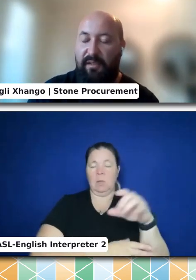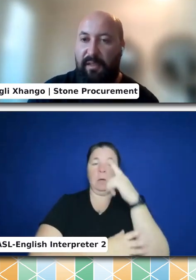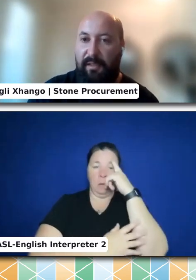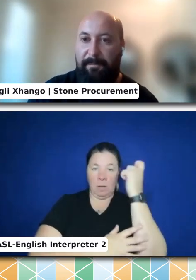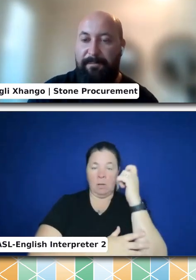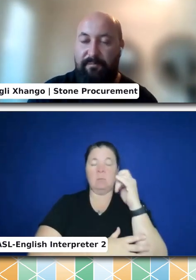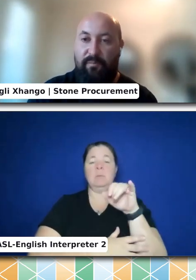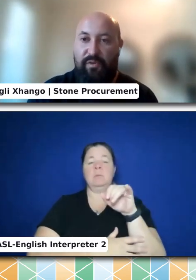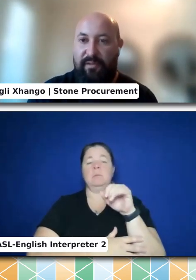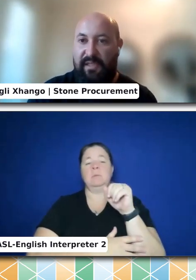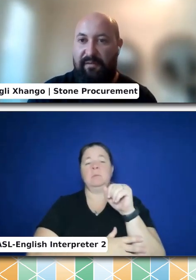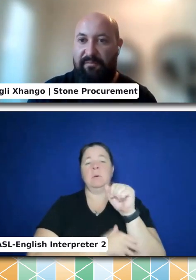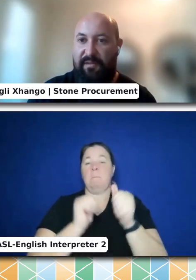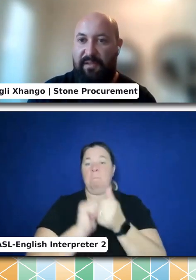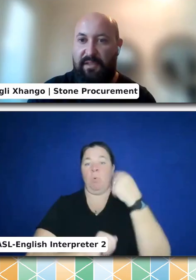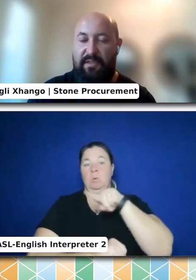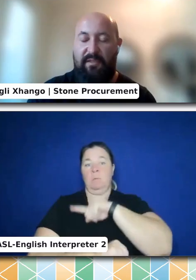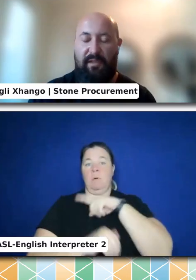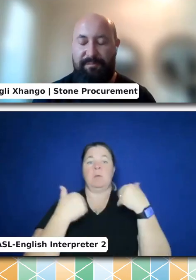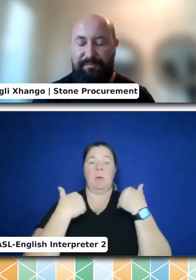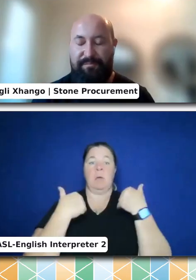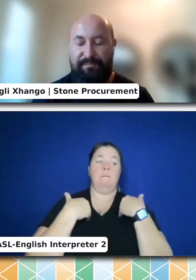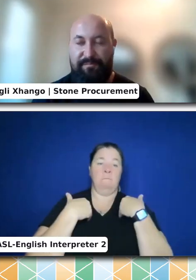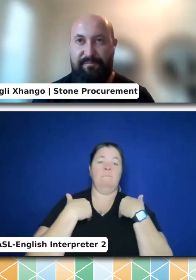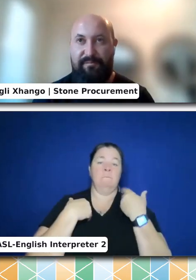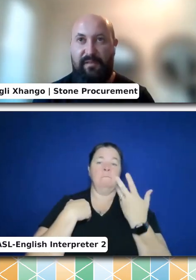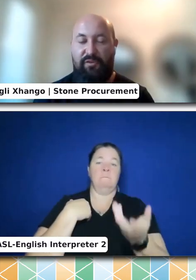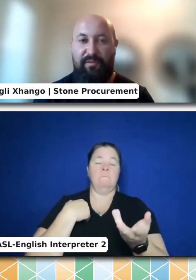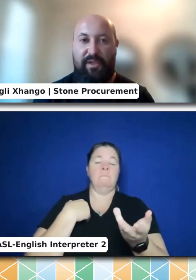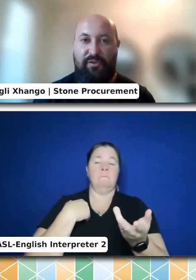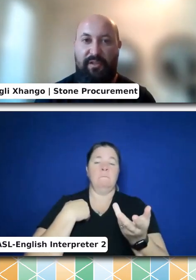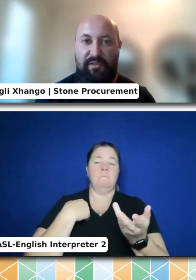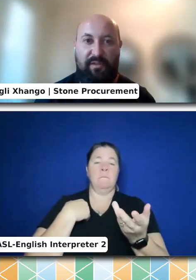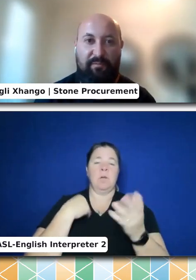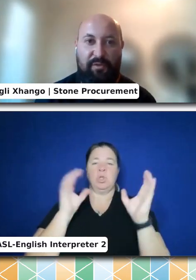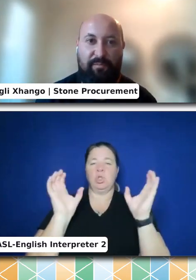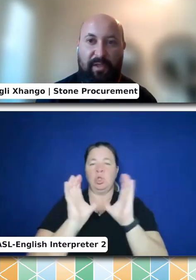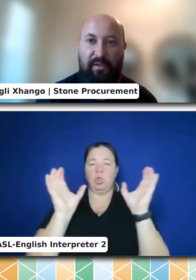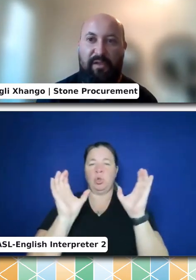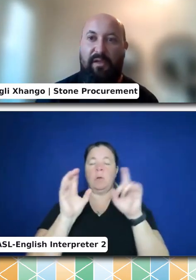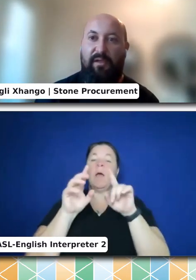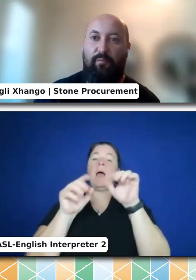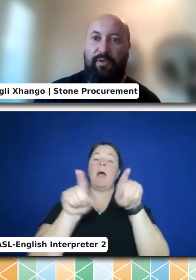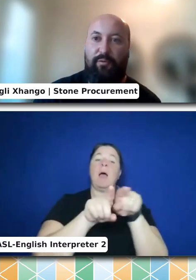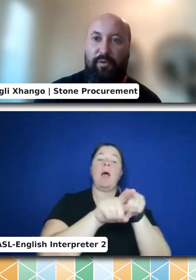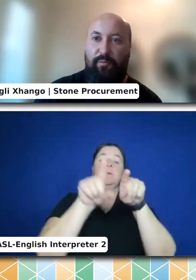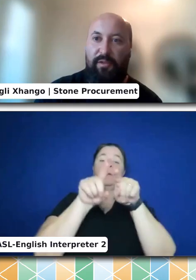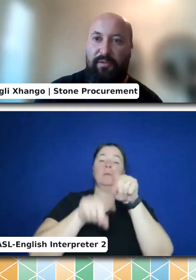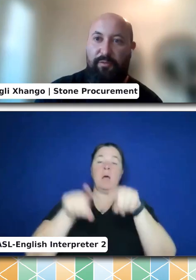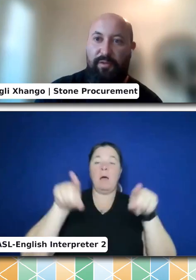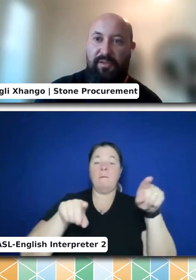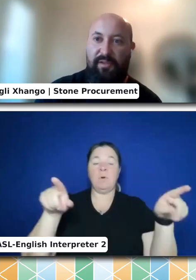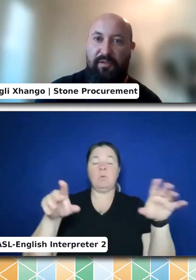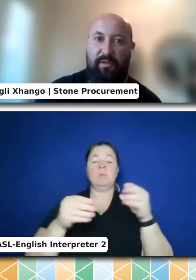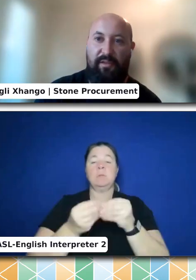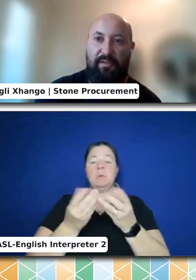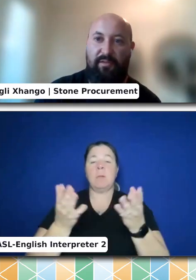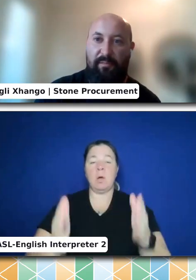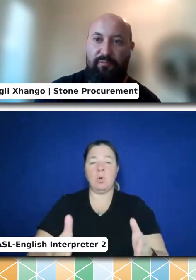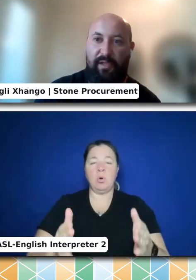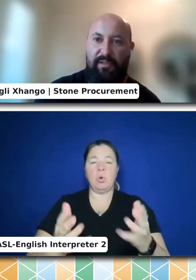Um, most of us have the, um… certification as a diverse supplier. What you're going to want to do is click on the top right.